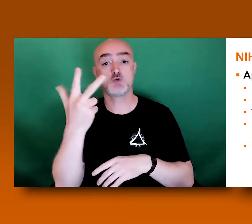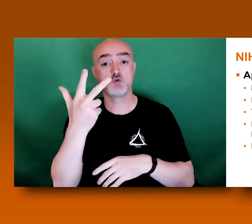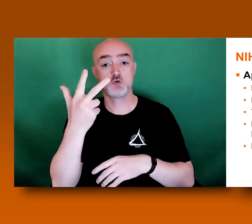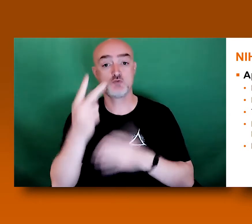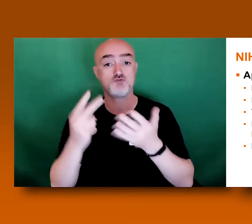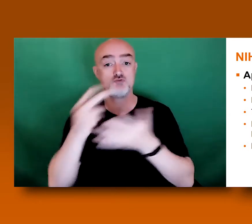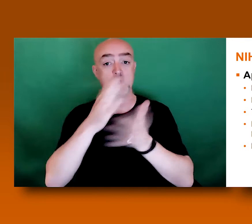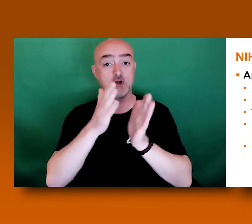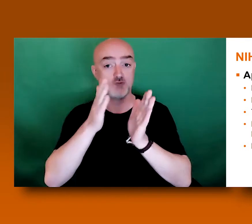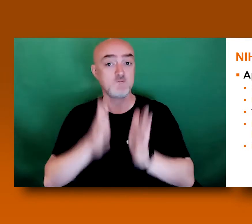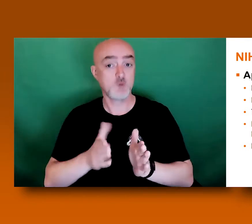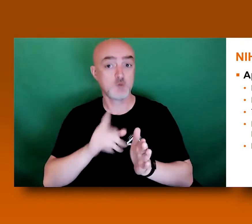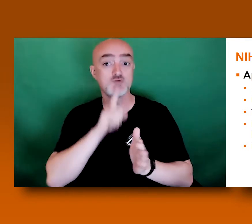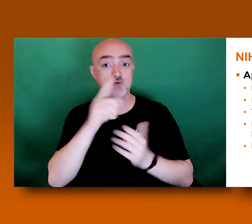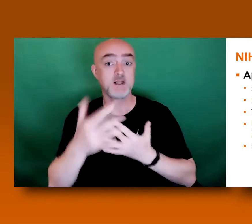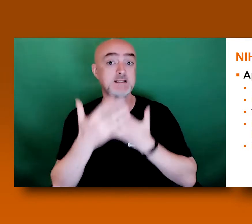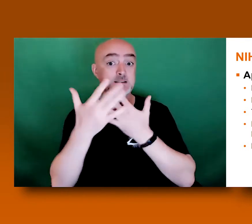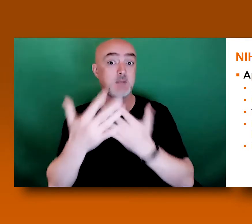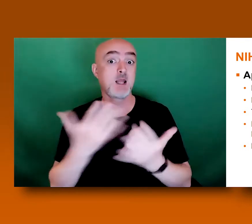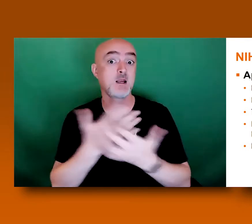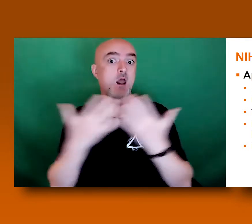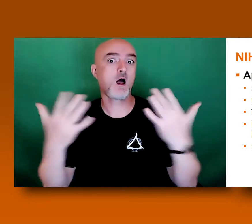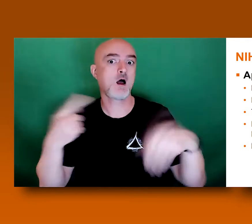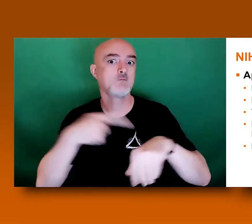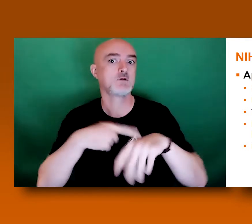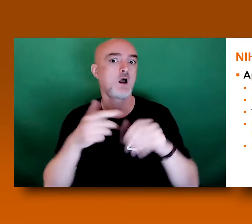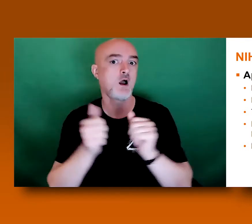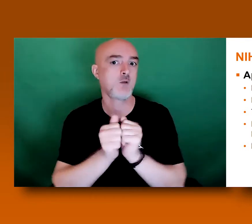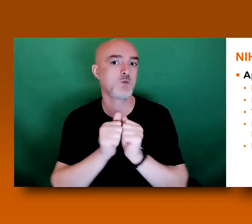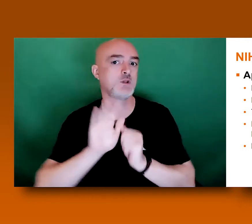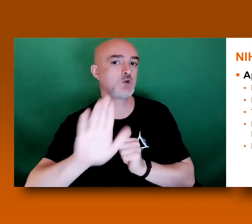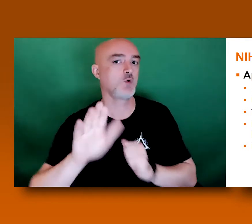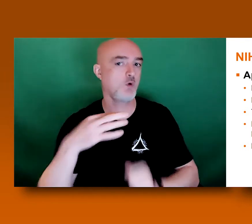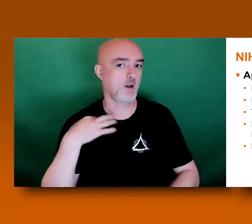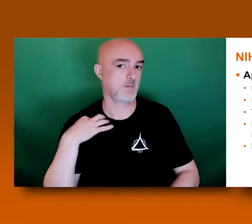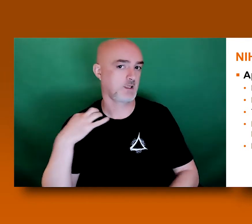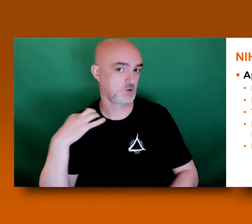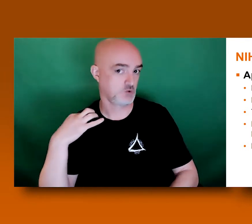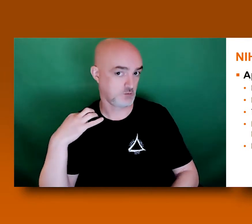Those 3 reviewers expend a lot of time